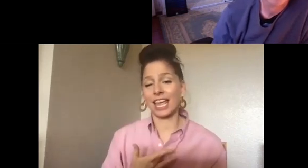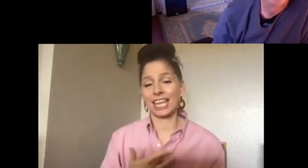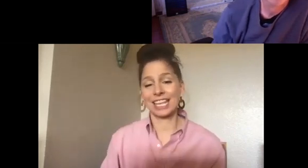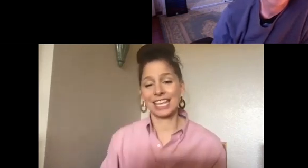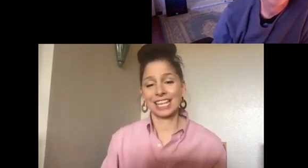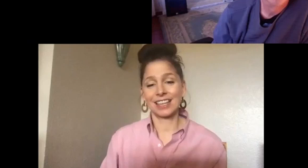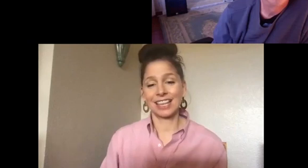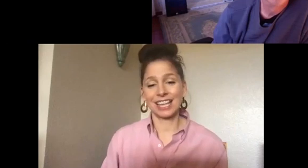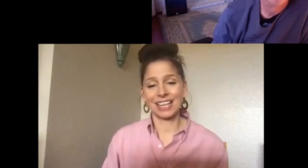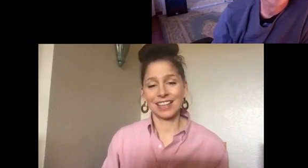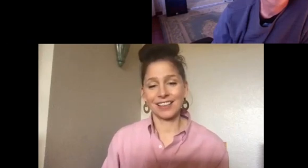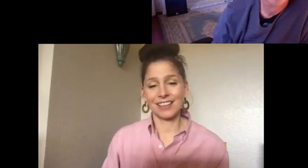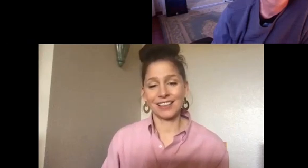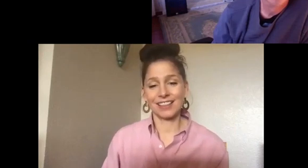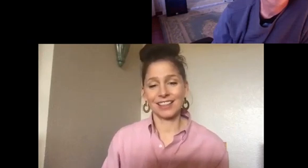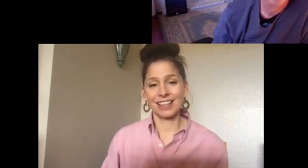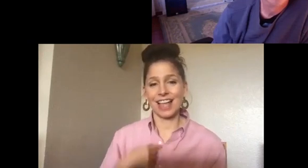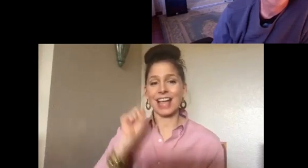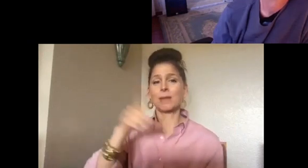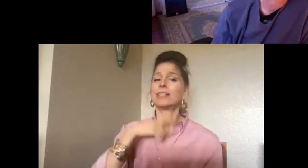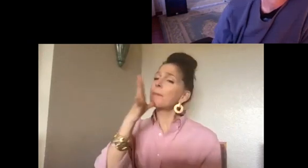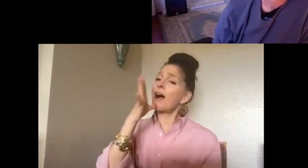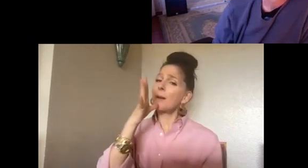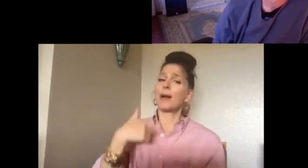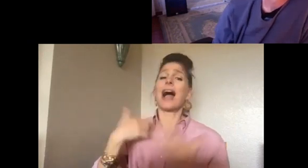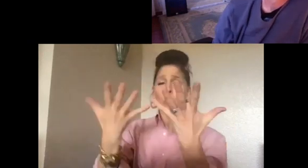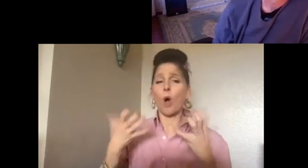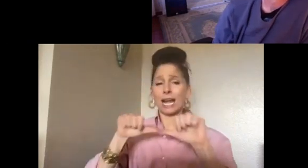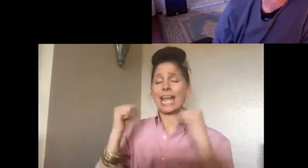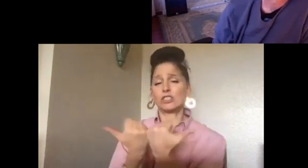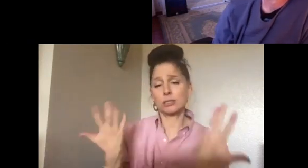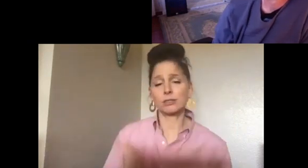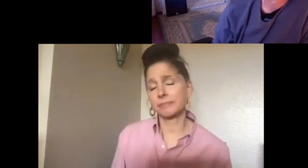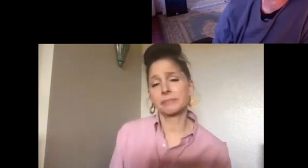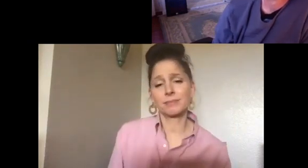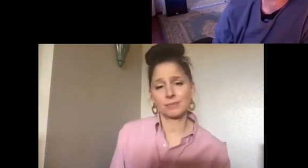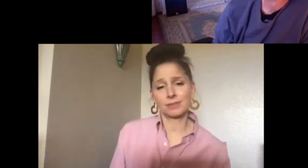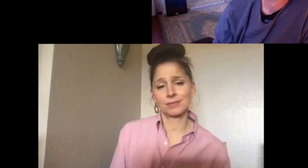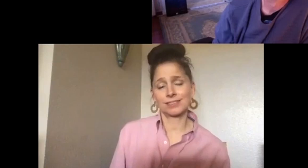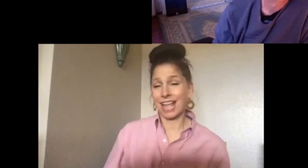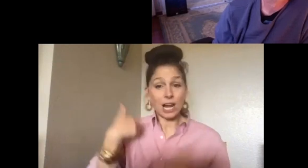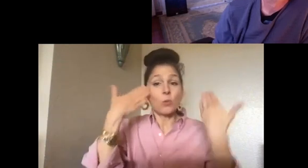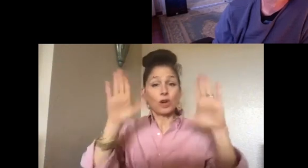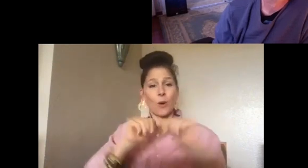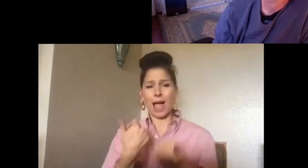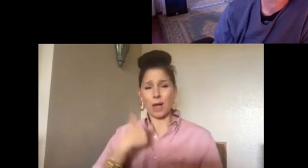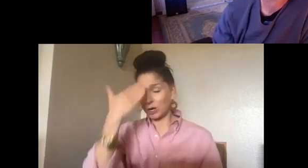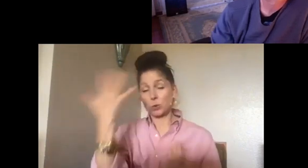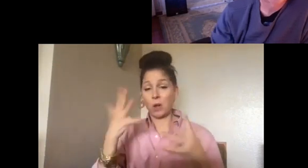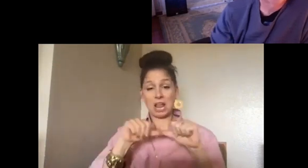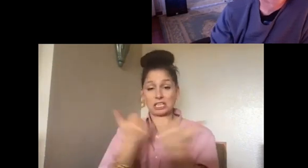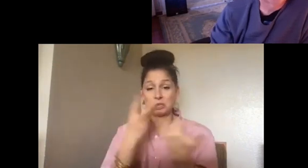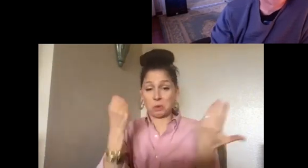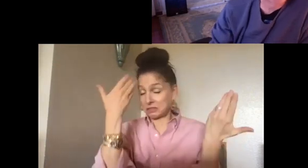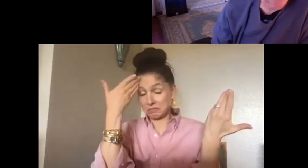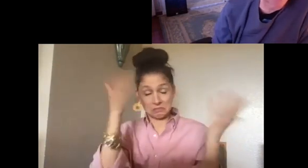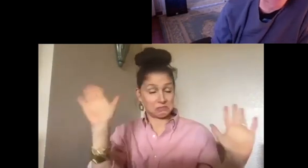my fifth birthday, and I said, "Mom, I want an agent!" And I don't know how I knew what